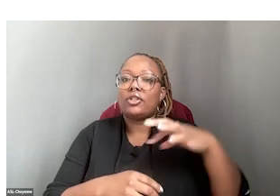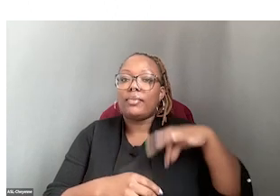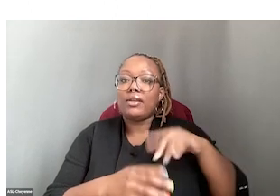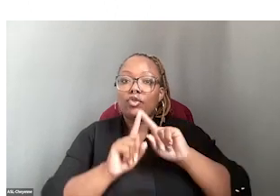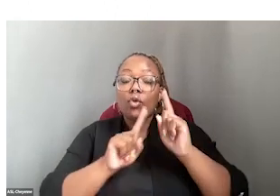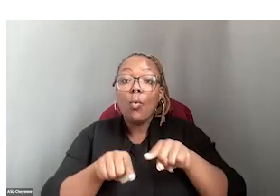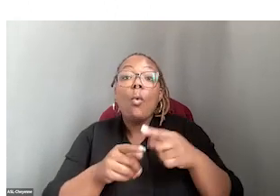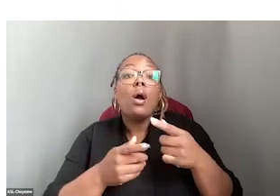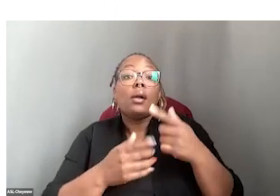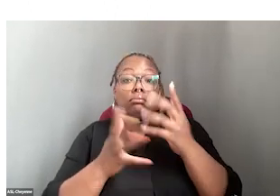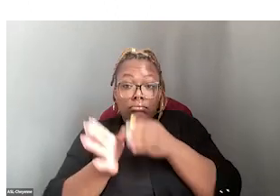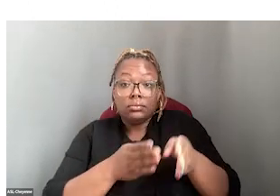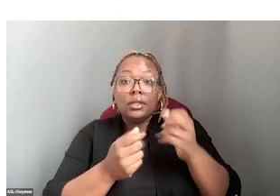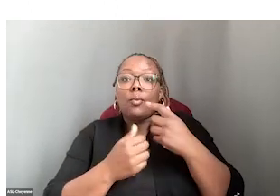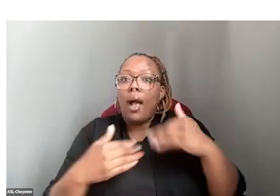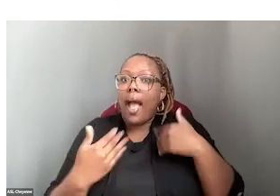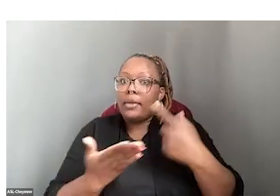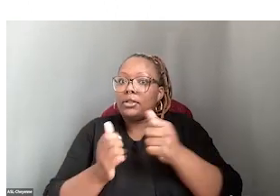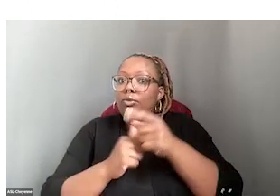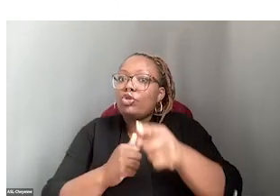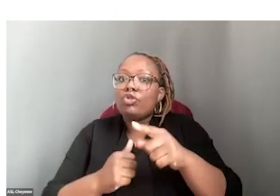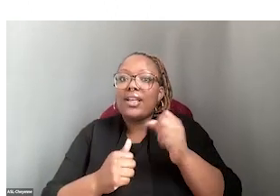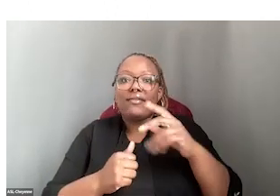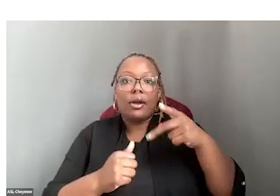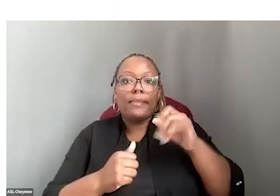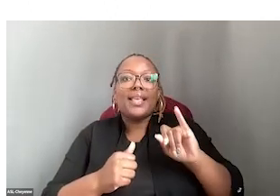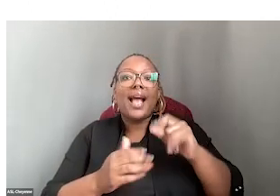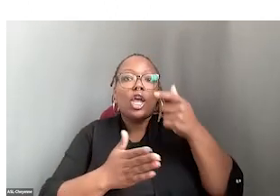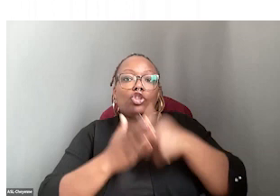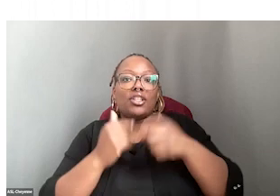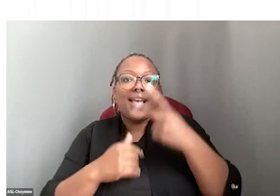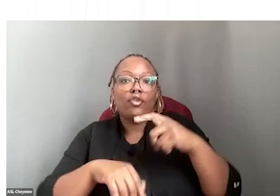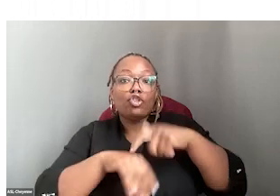If you're a PI charging half of your time to an award, we should not be also paying for 50 --